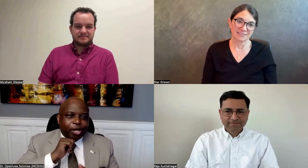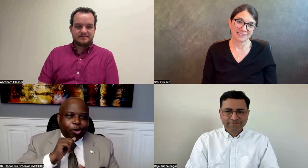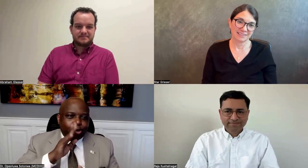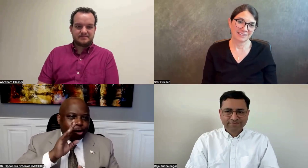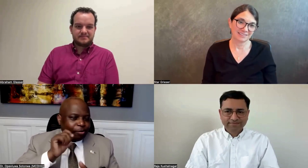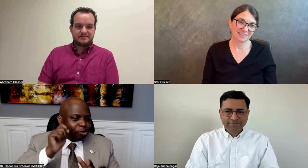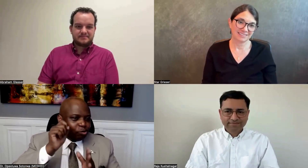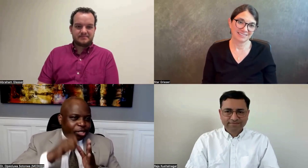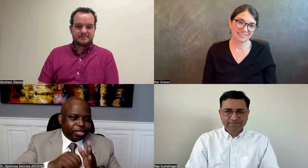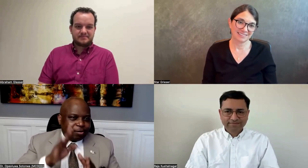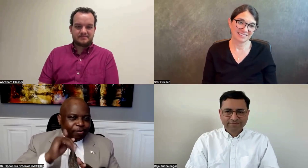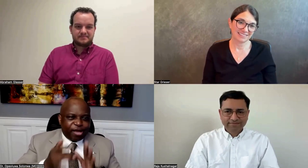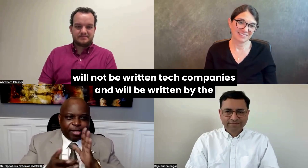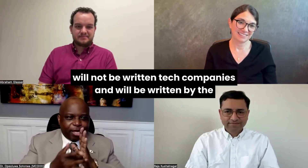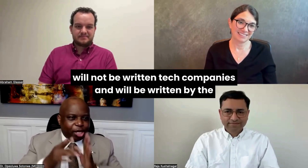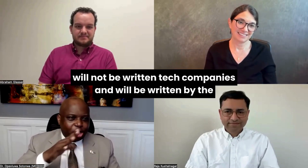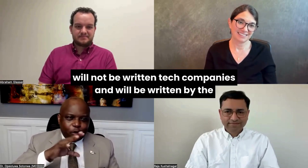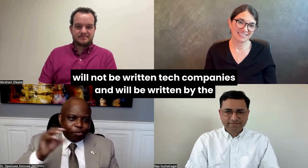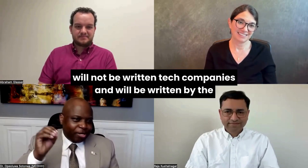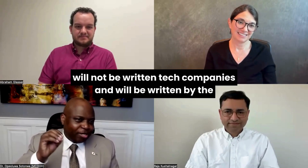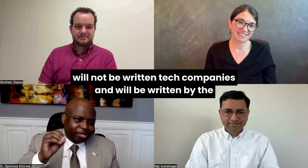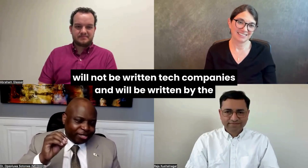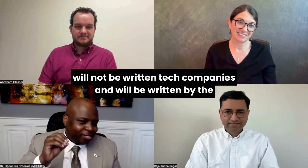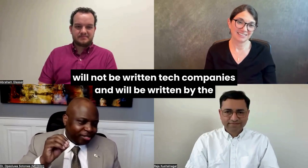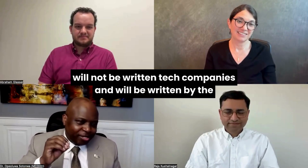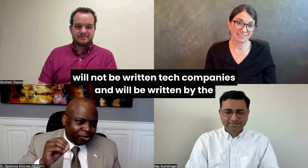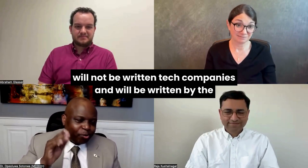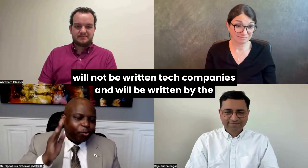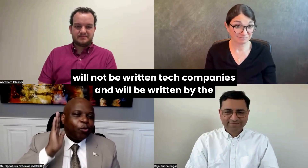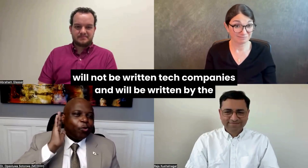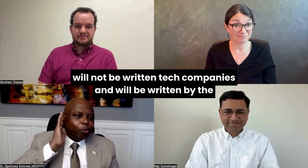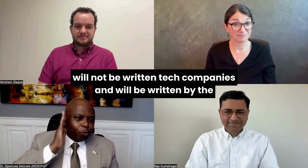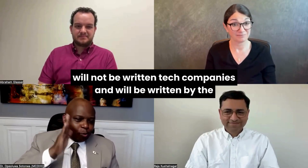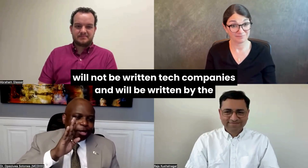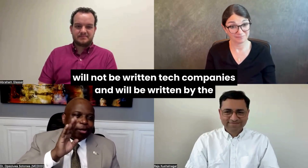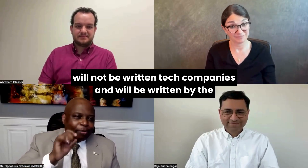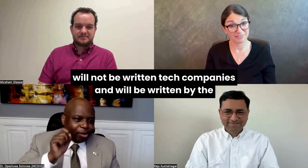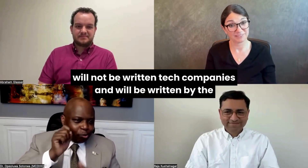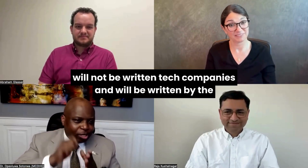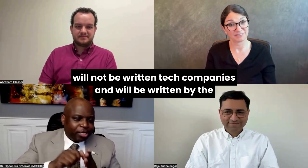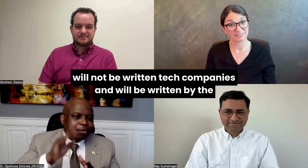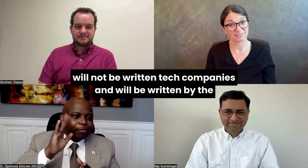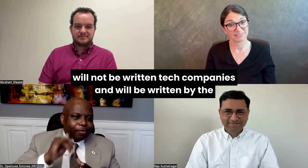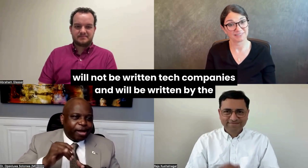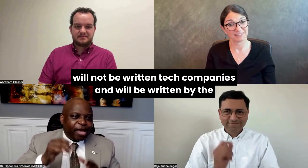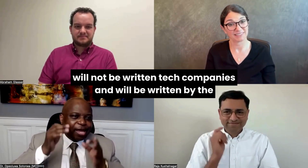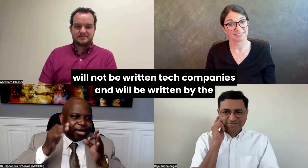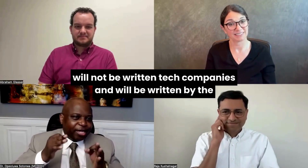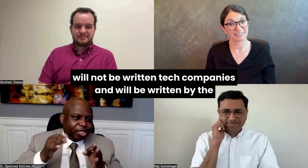will not be written tech companies and will be written by the decisions that we make today.